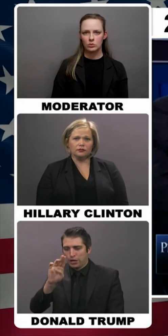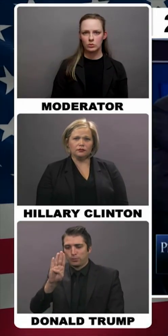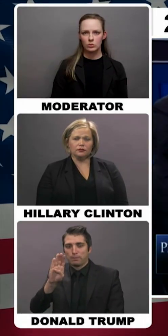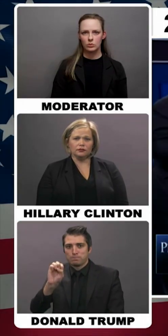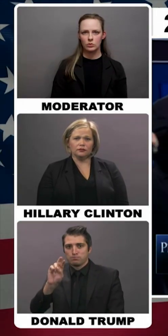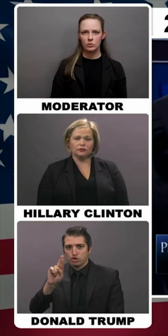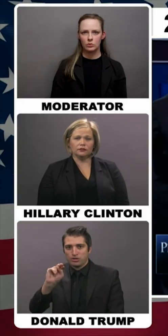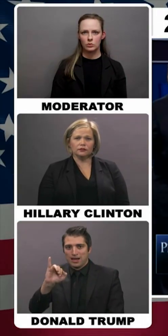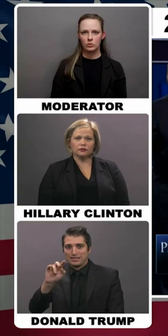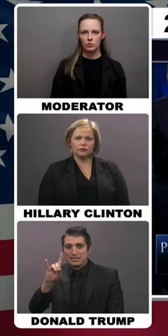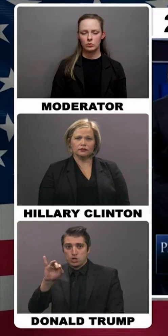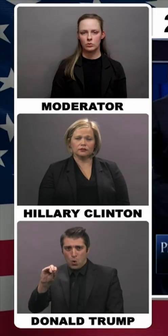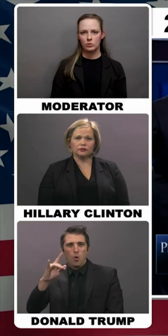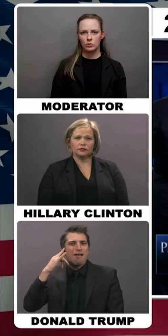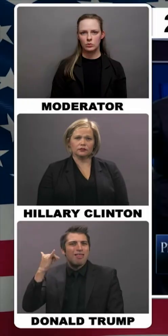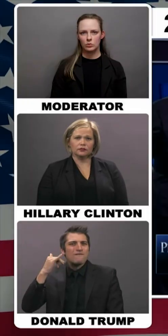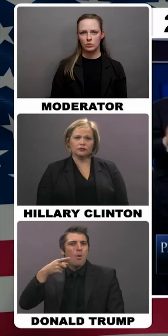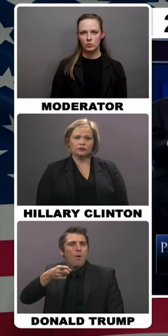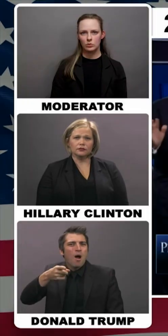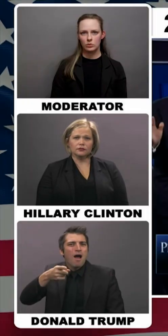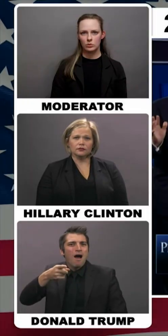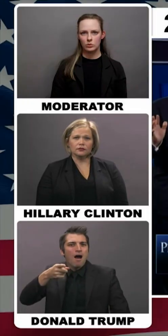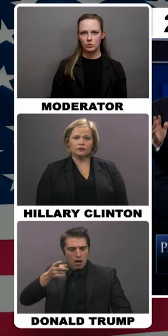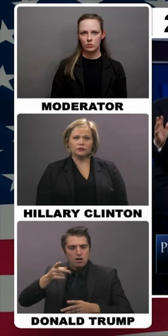Many, many people horribly wounded, they'll never be the same.